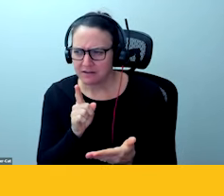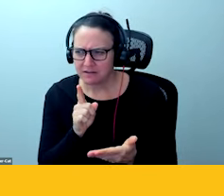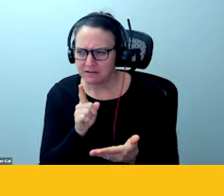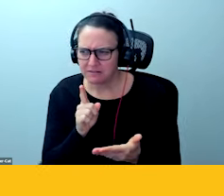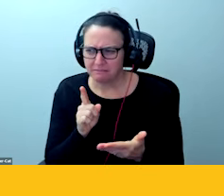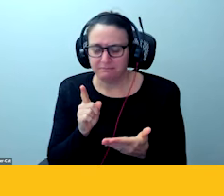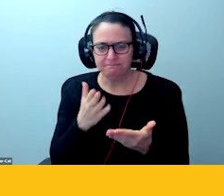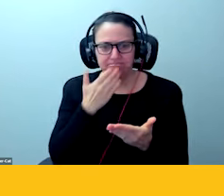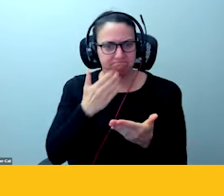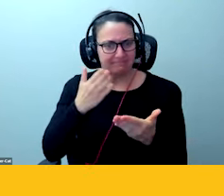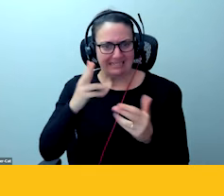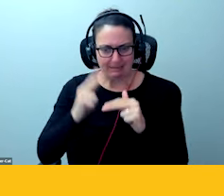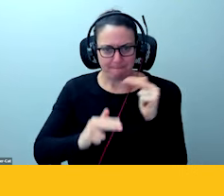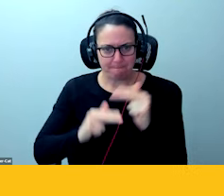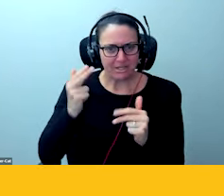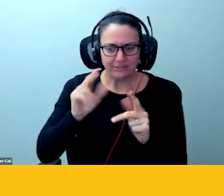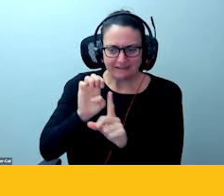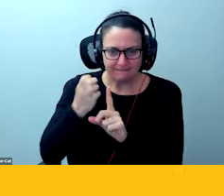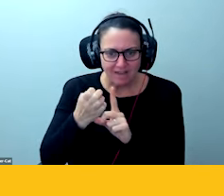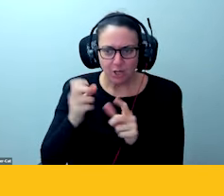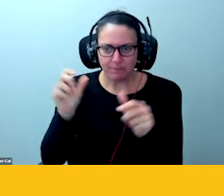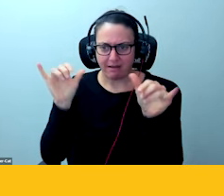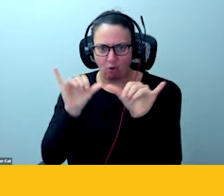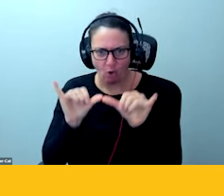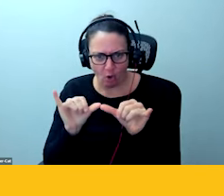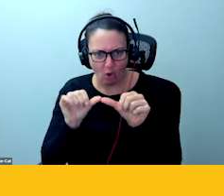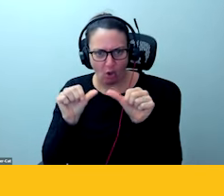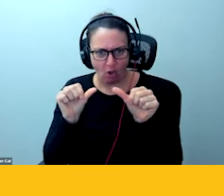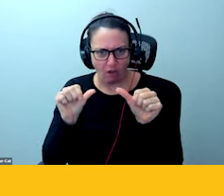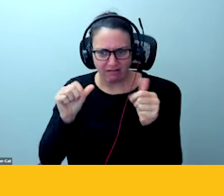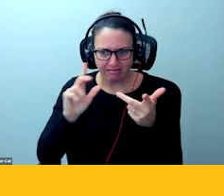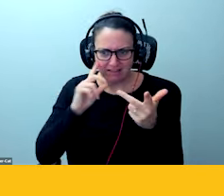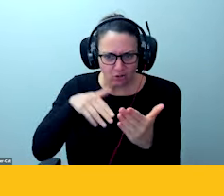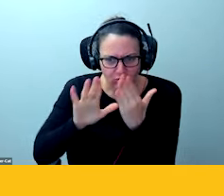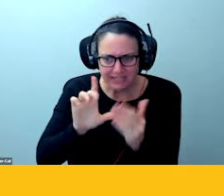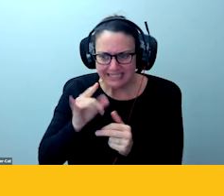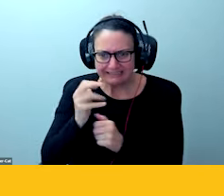of it's addressing the built environment and architecture. It's addressing the digital environment